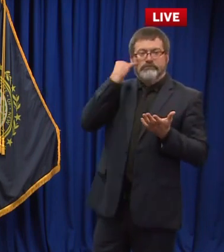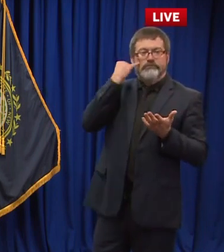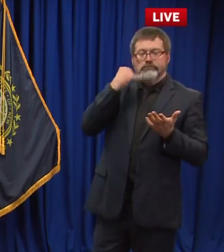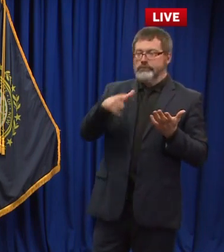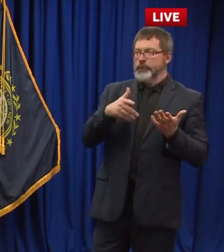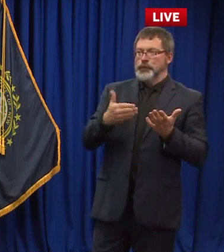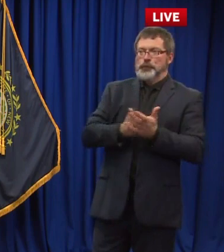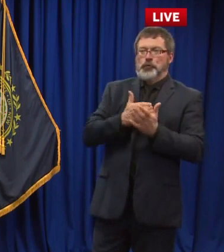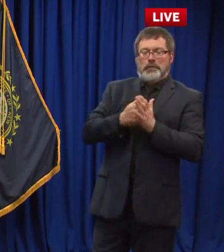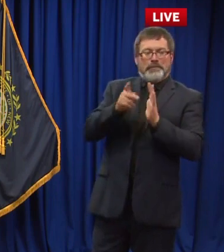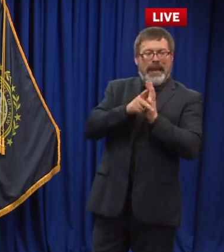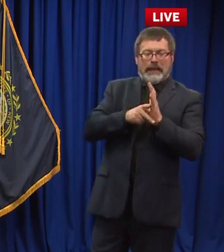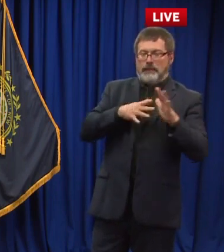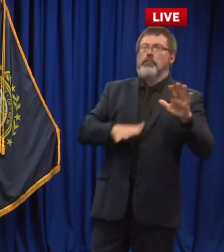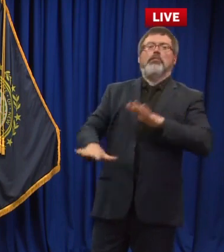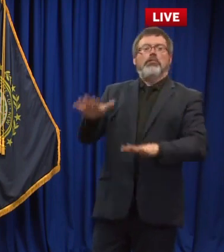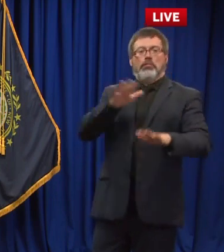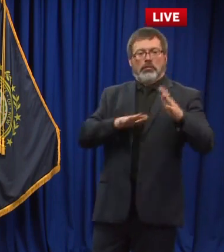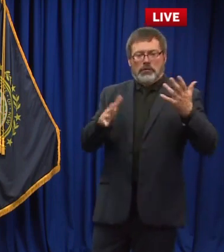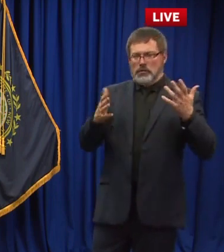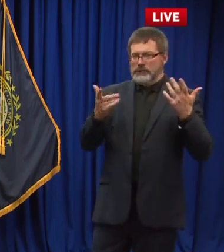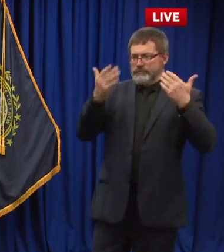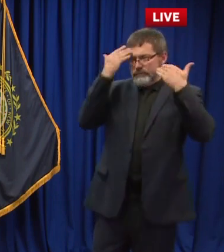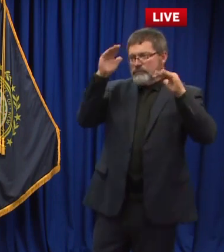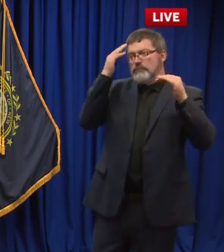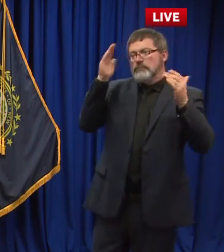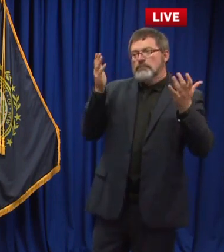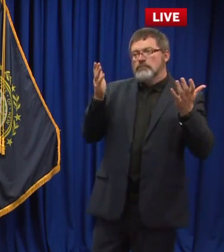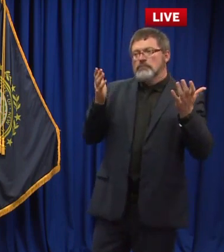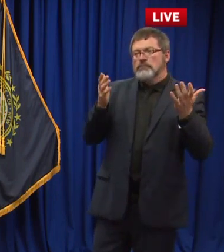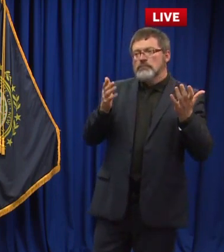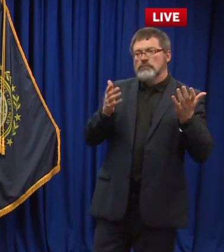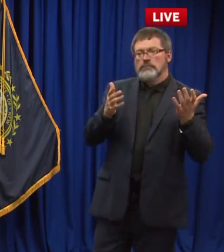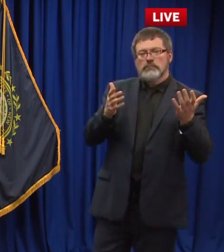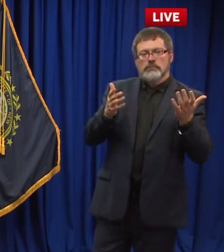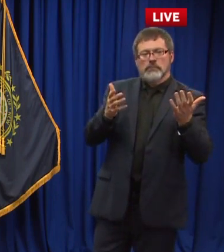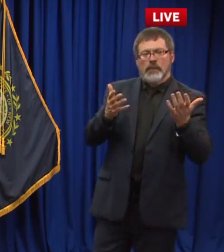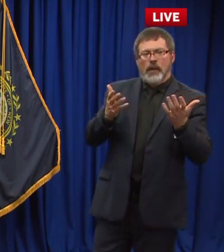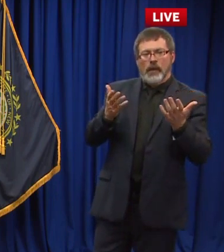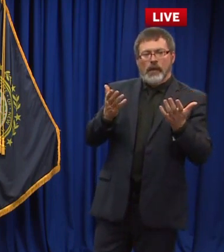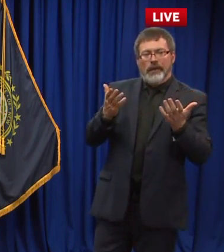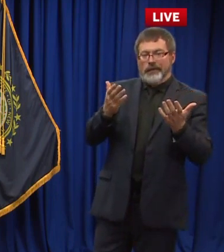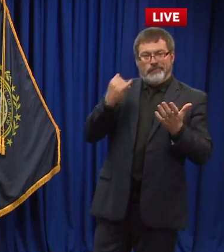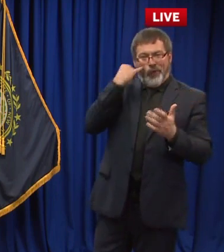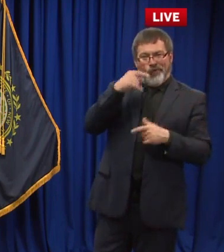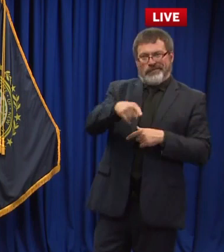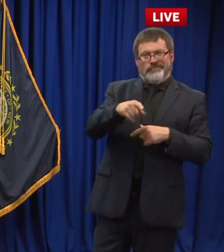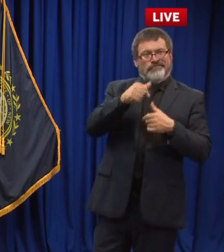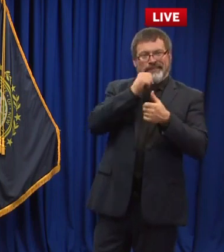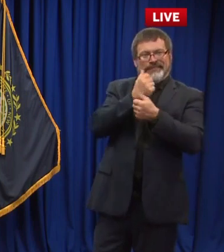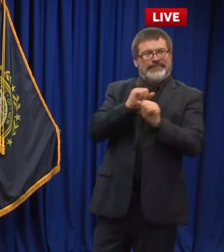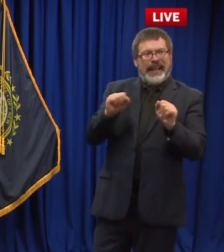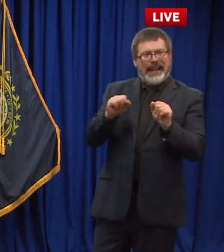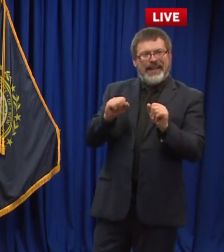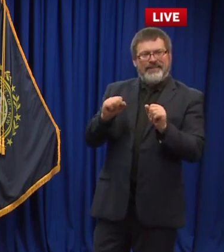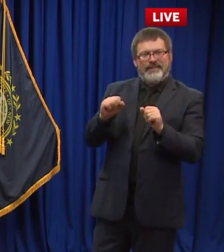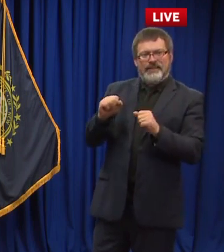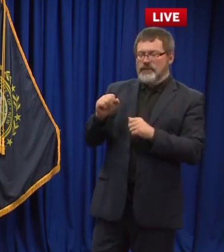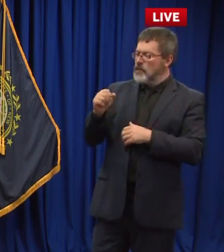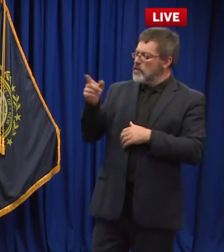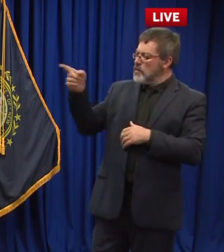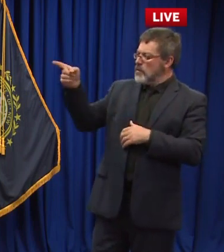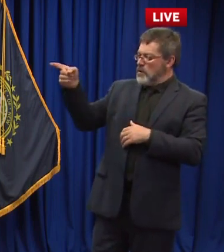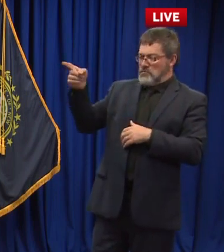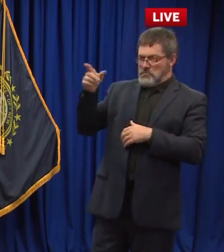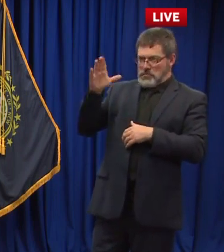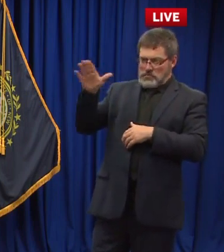GIVEN THE FLEXIBILITY YOU HAVE TALKED ABOUT BEFORE, THIS IS AN AREA THAT WORKS BEST FOR OTHERS.